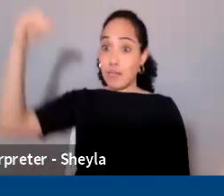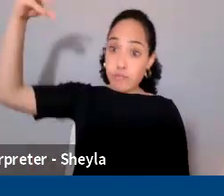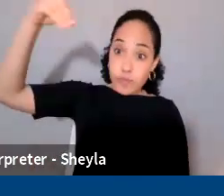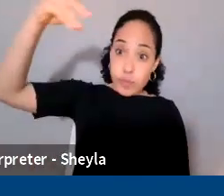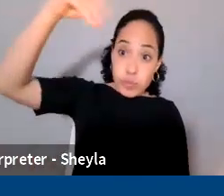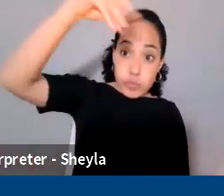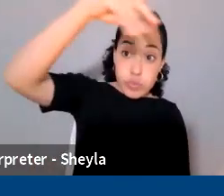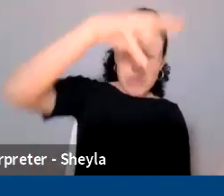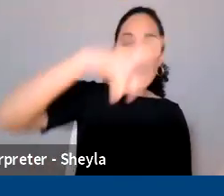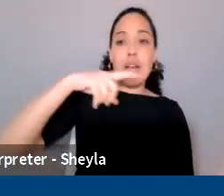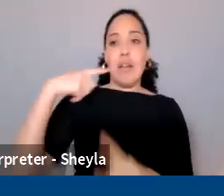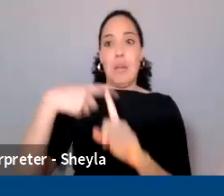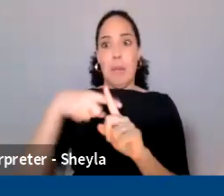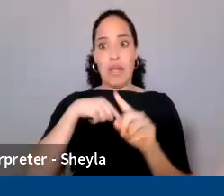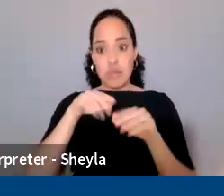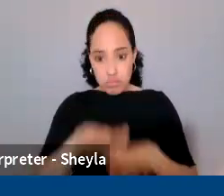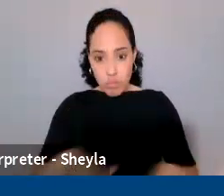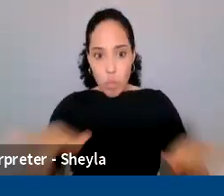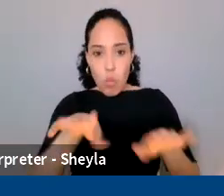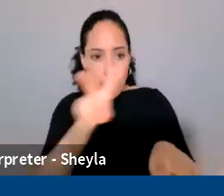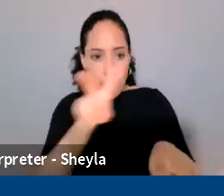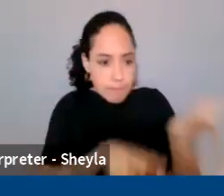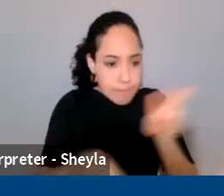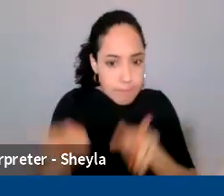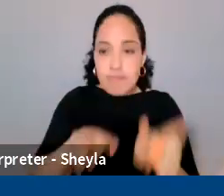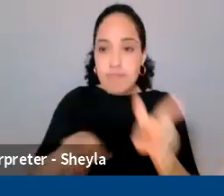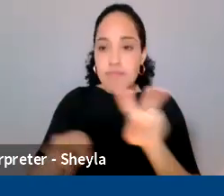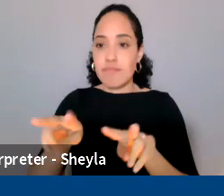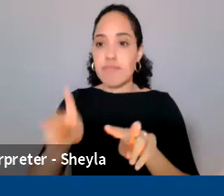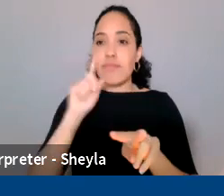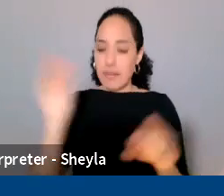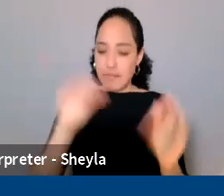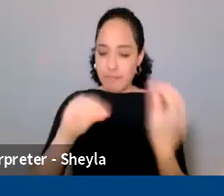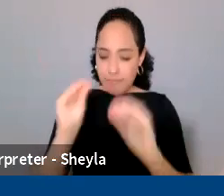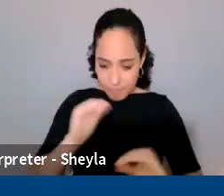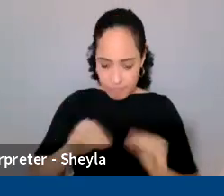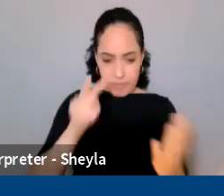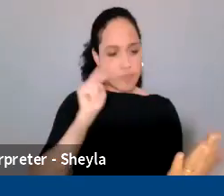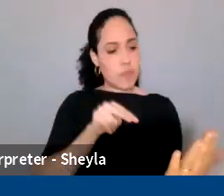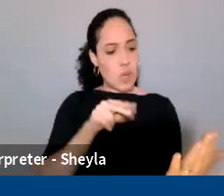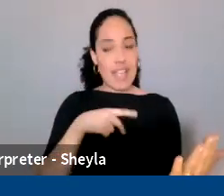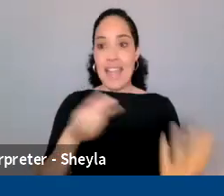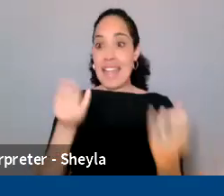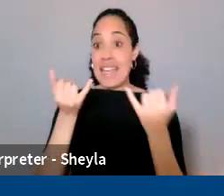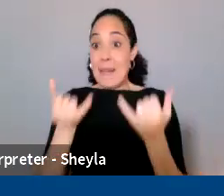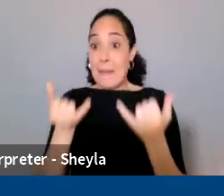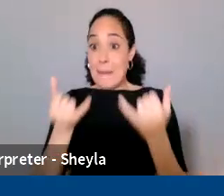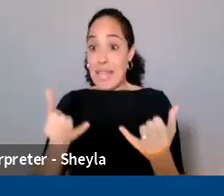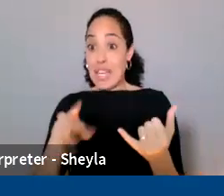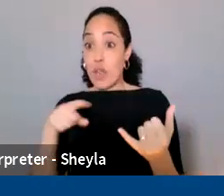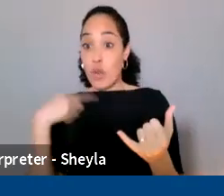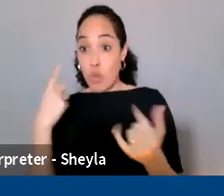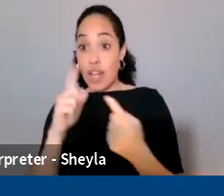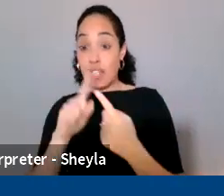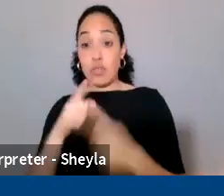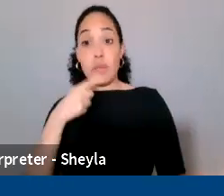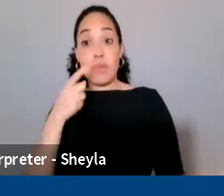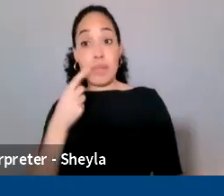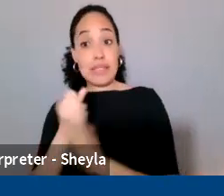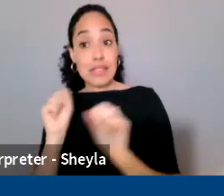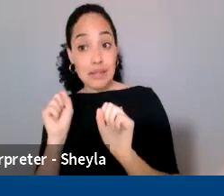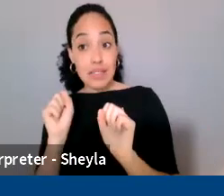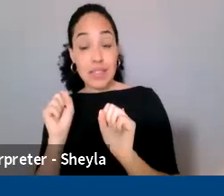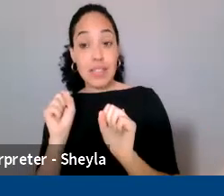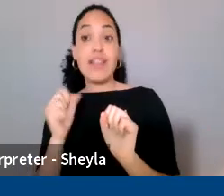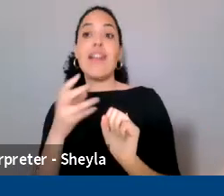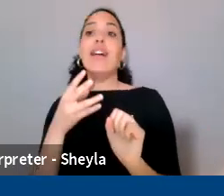map and they look at immediate threats to um public safety as well as any national forest